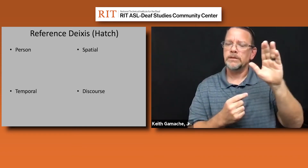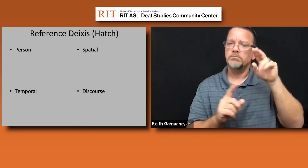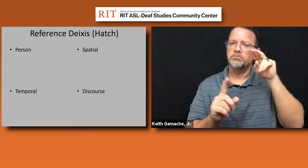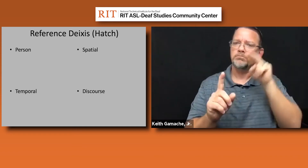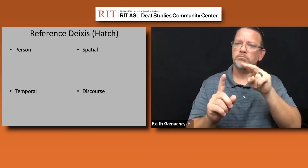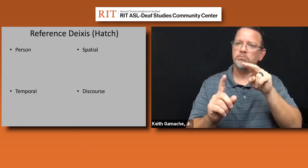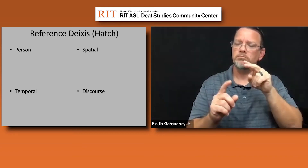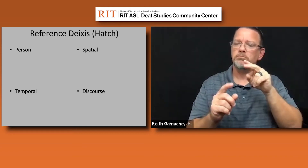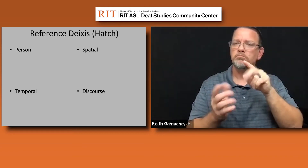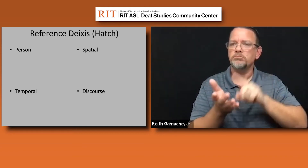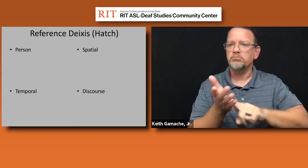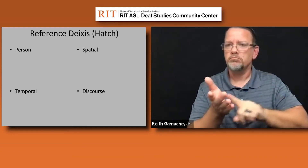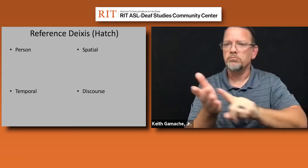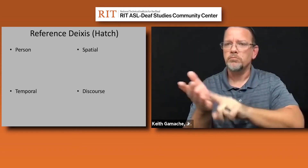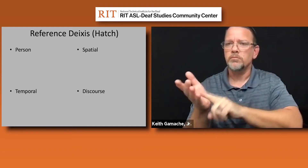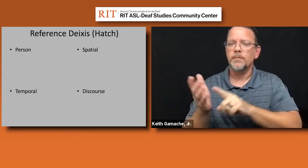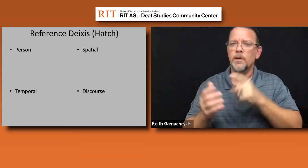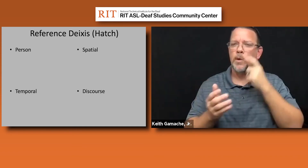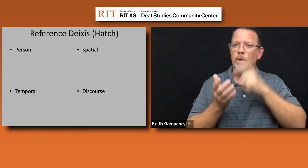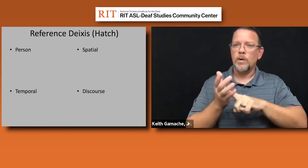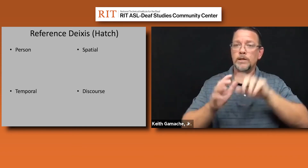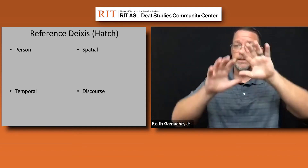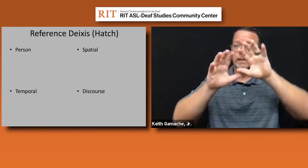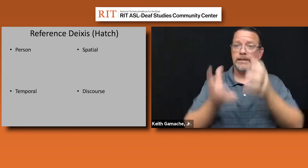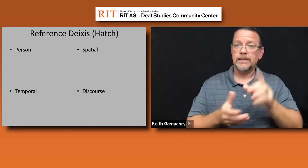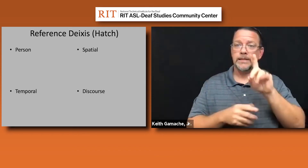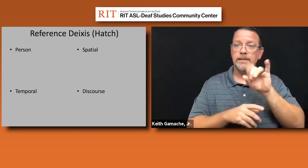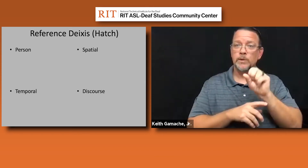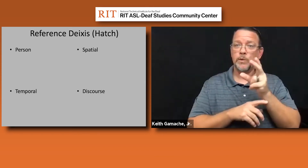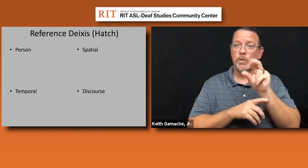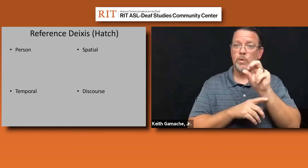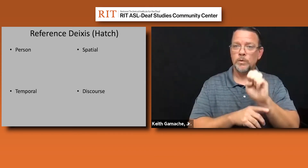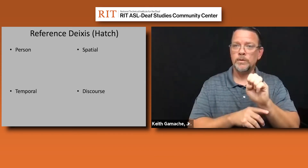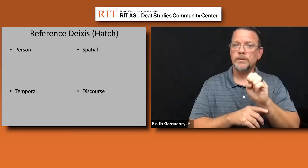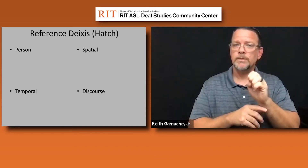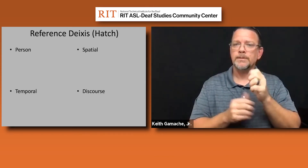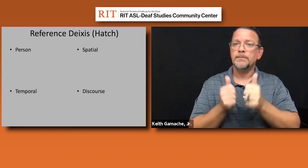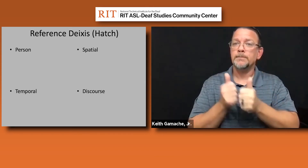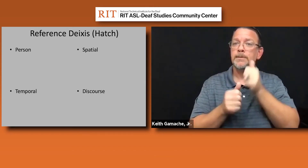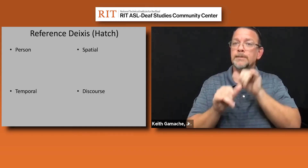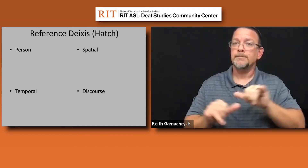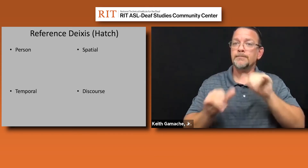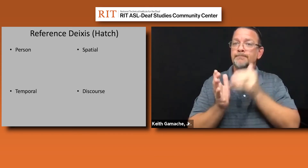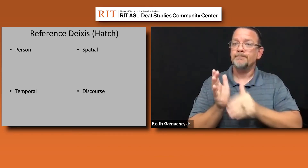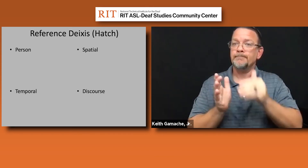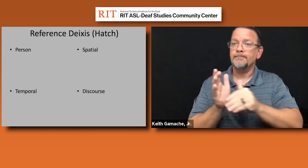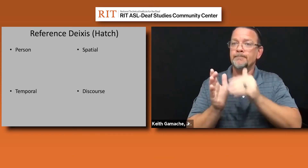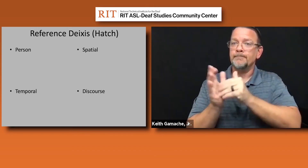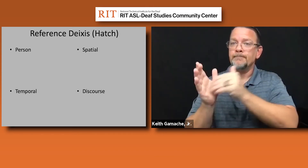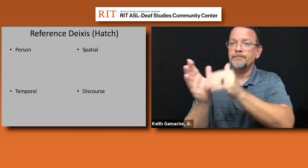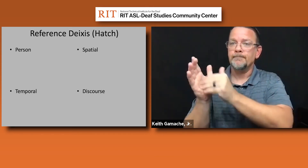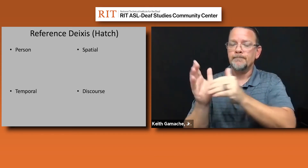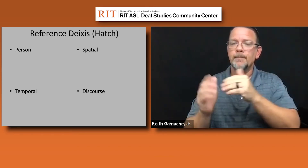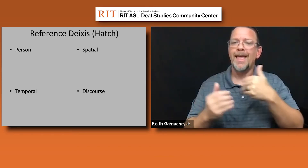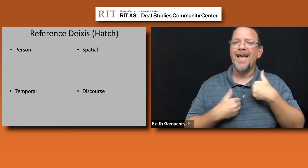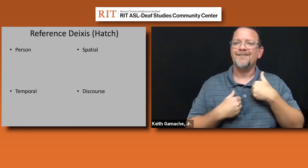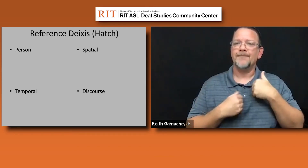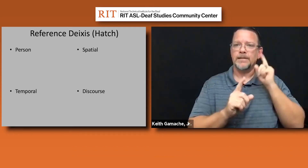They noticed in their research that discourse as a whole had some common themes,